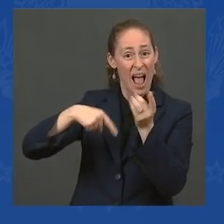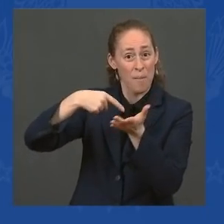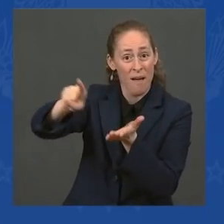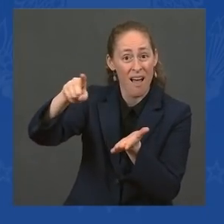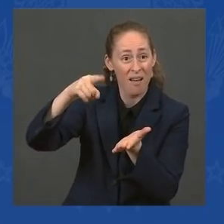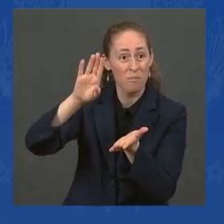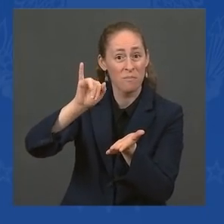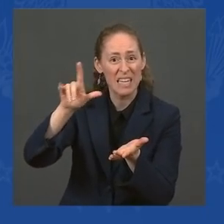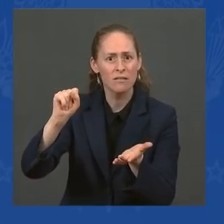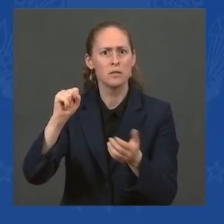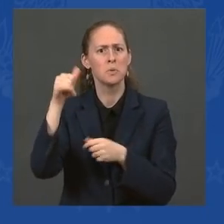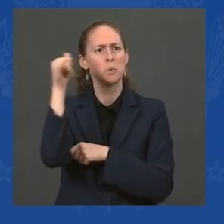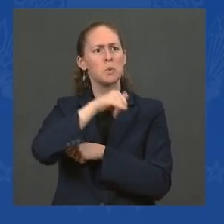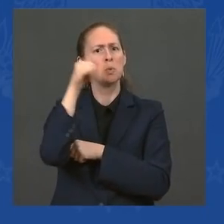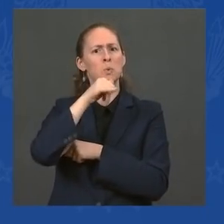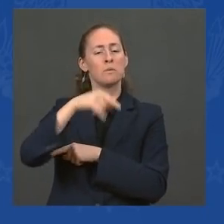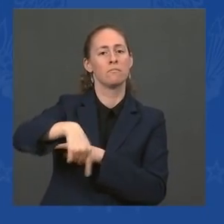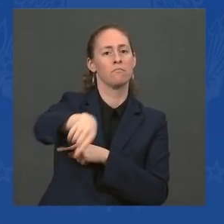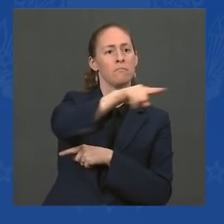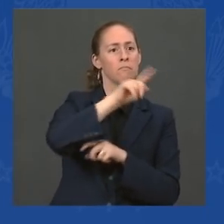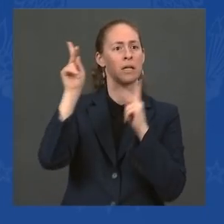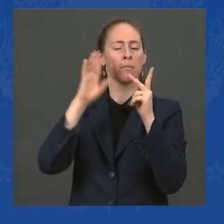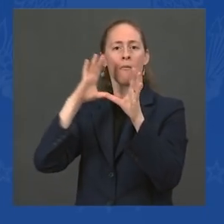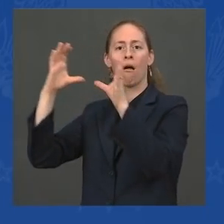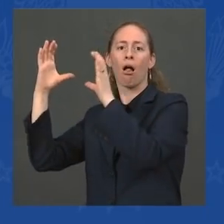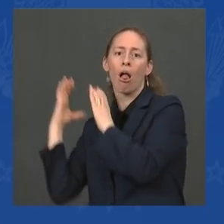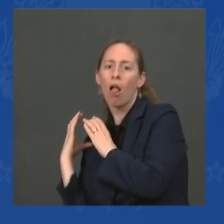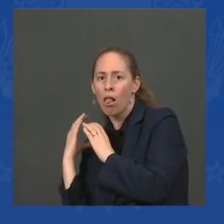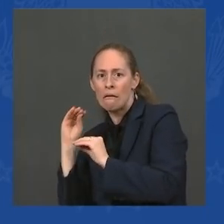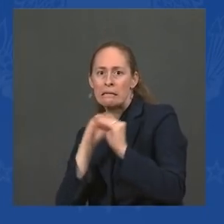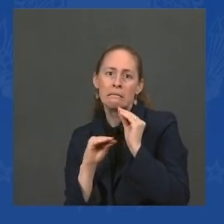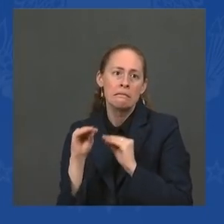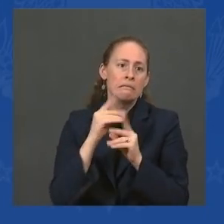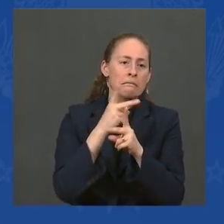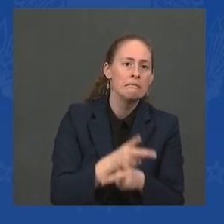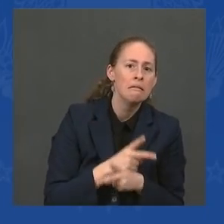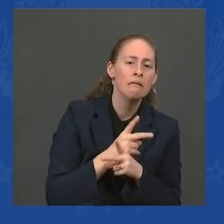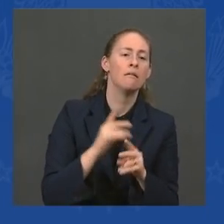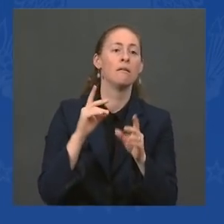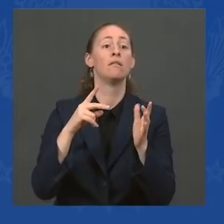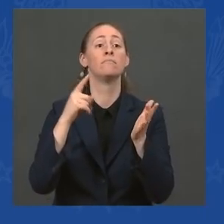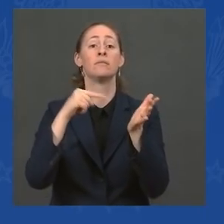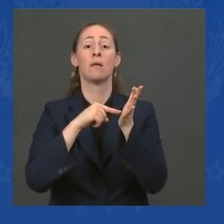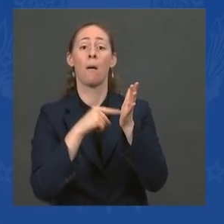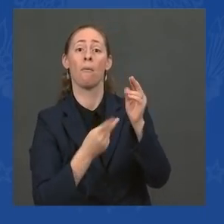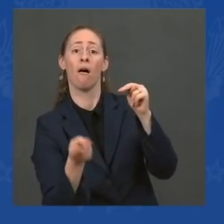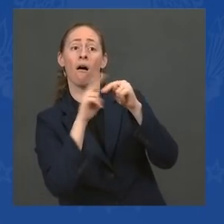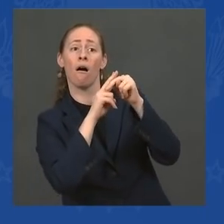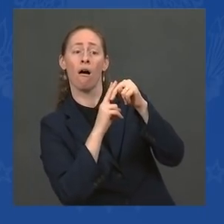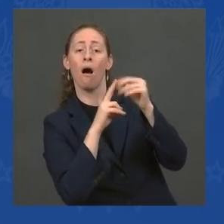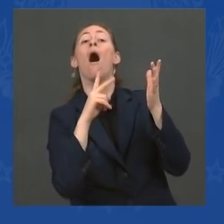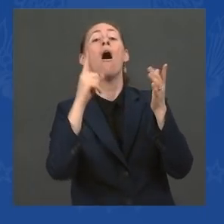So, as you mentioned, the -- extending the debt limit simply allows the payment of obligations that have already been made by the U.S. government.